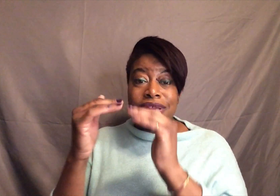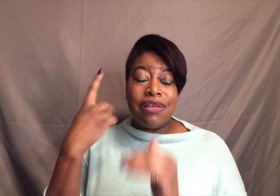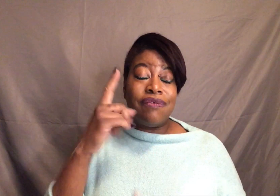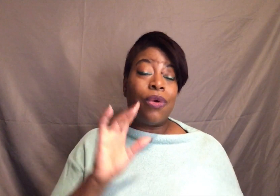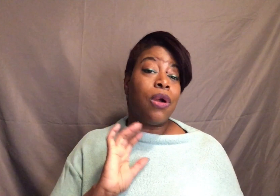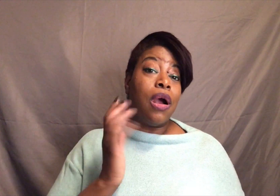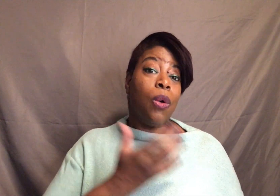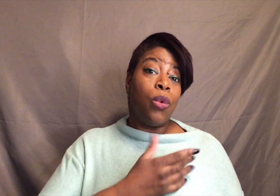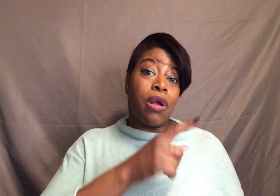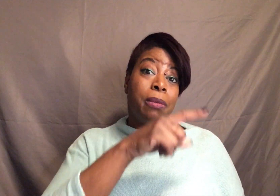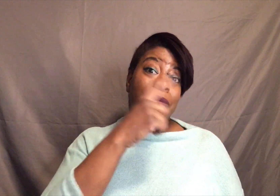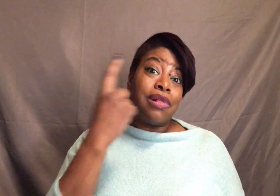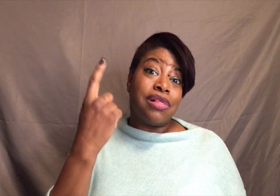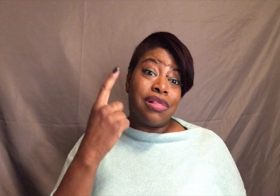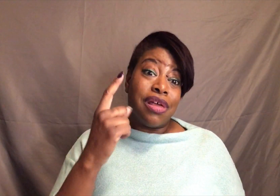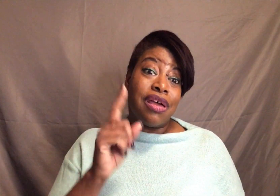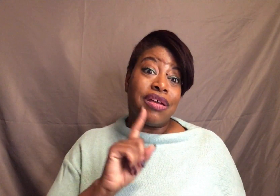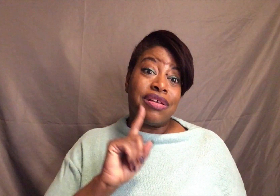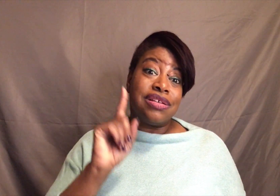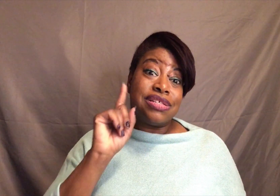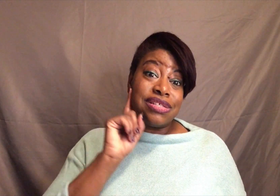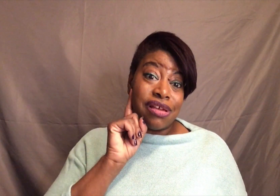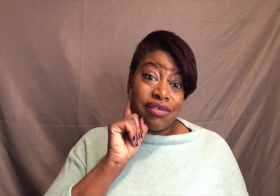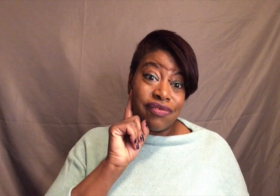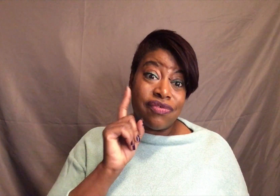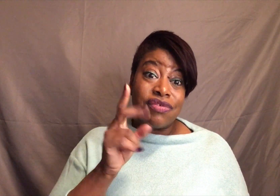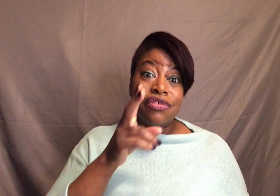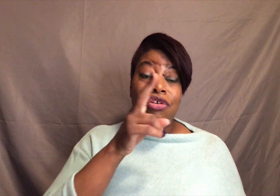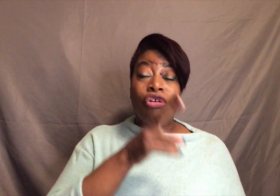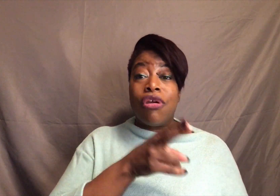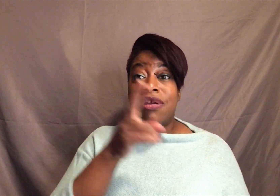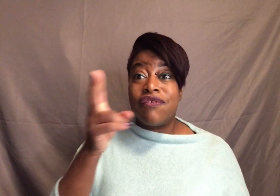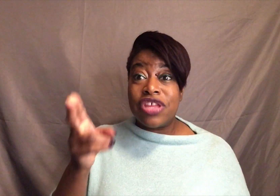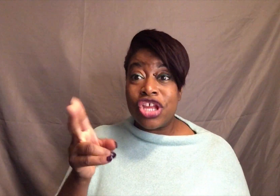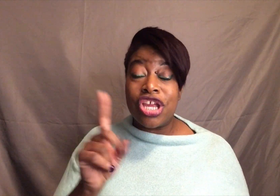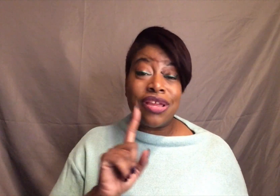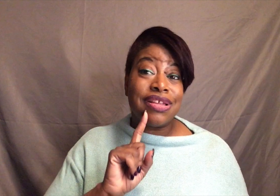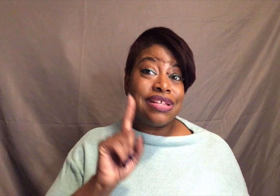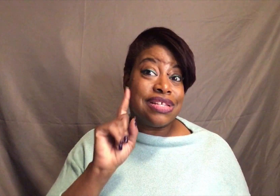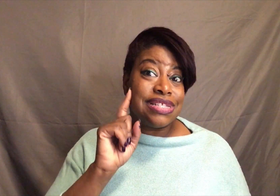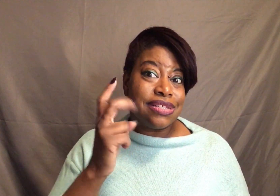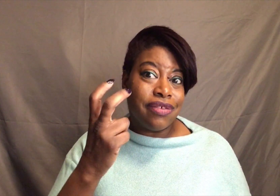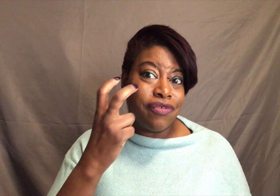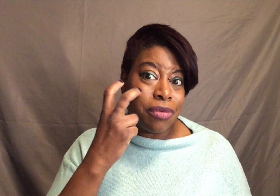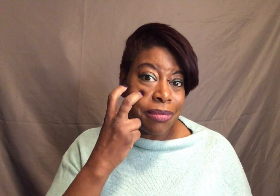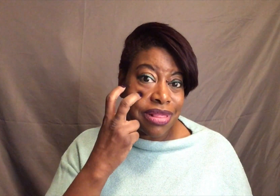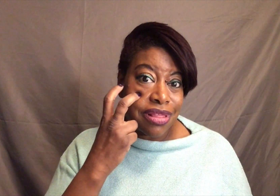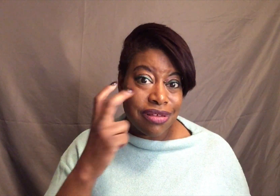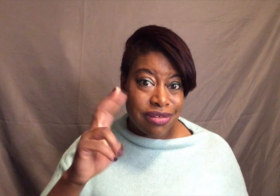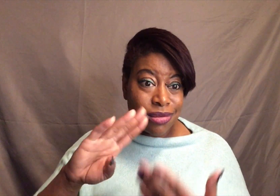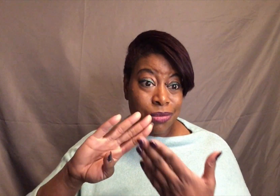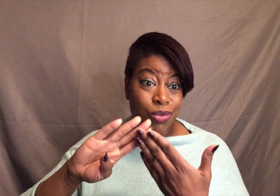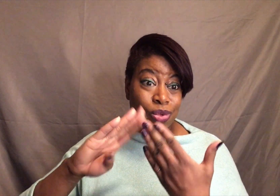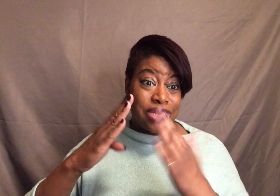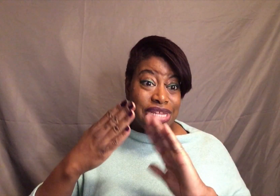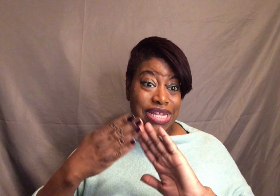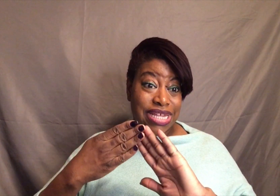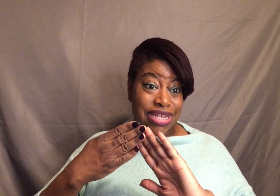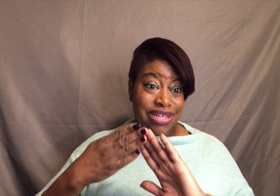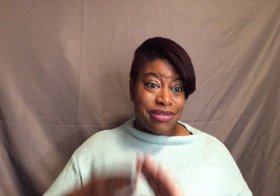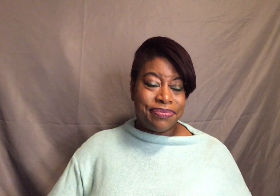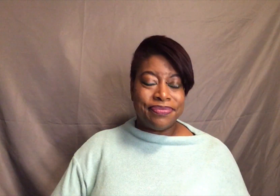for our BlackDeaf, hard of hearing, DeafBlind community.